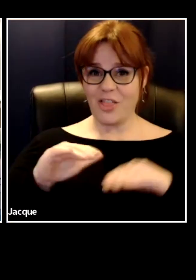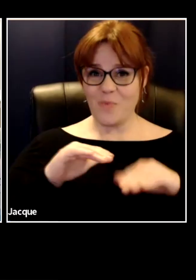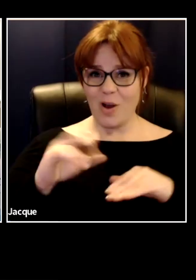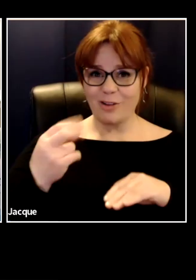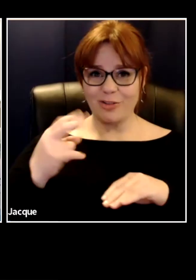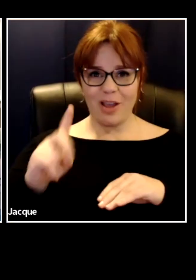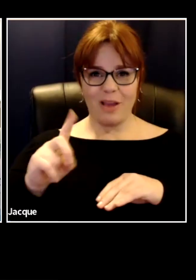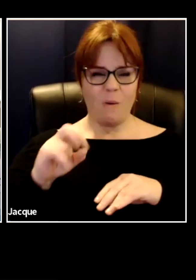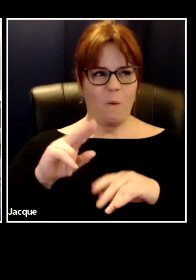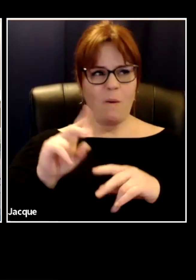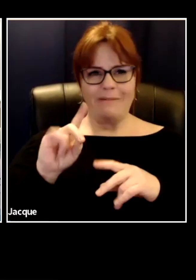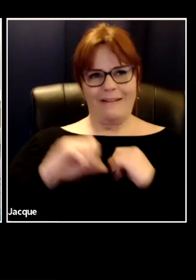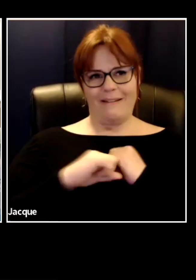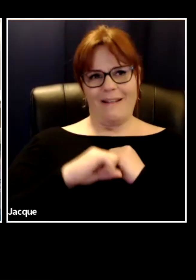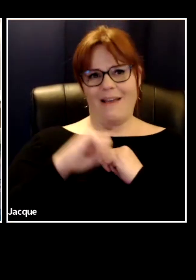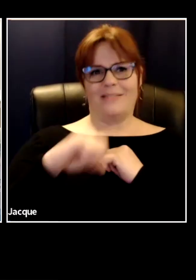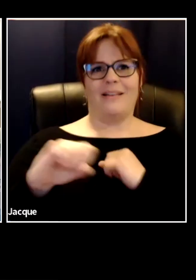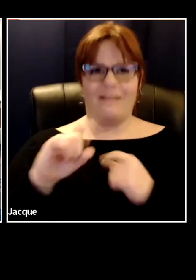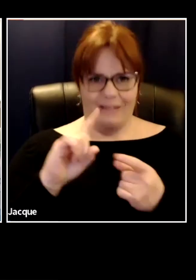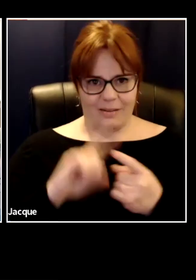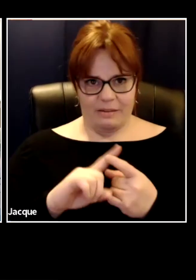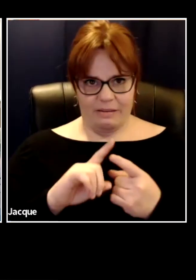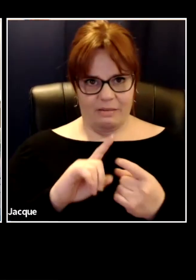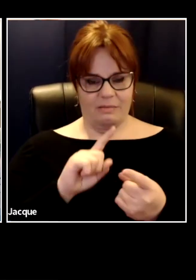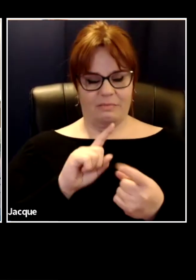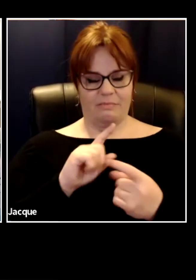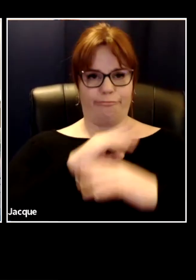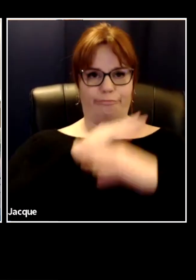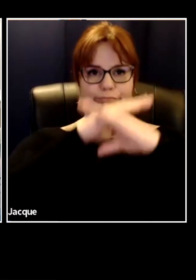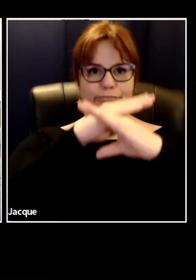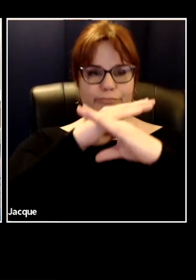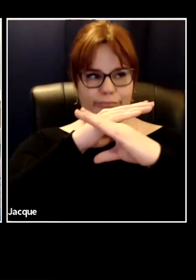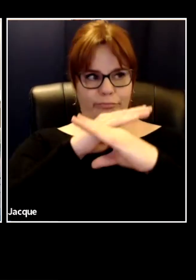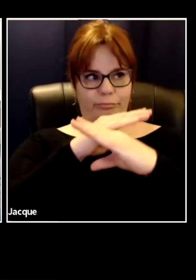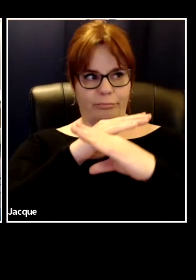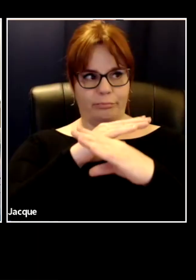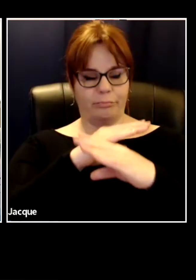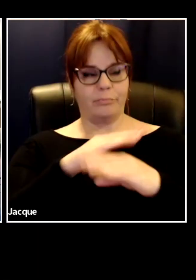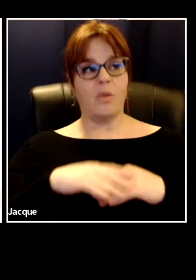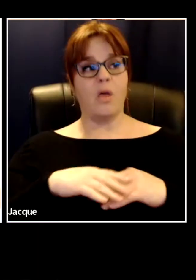extend until it met a barrier infinite hypothetical distance? For this example,